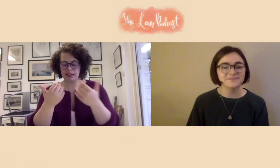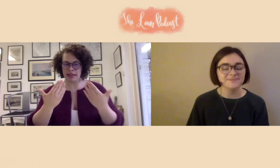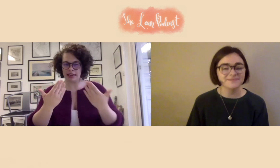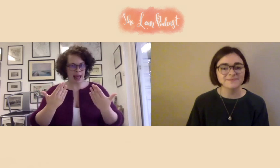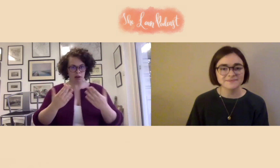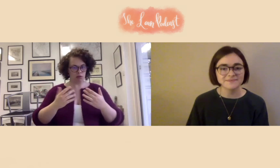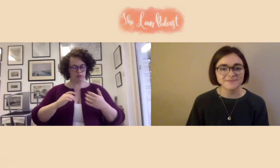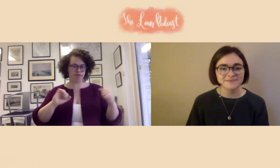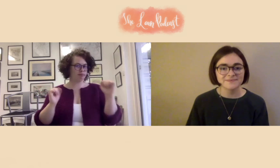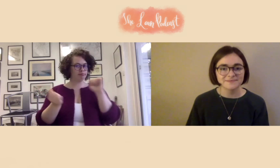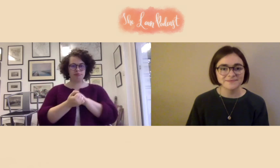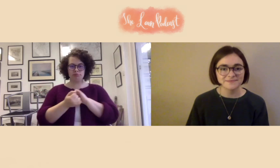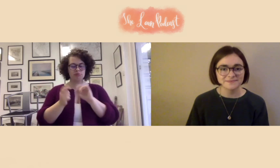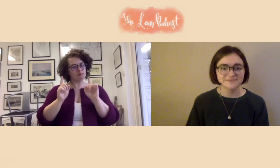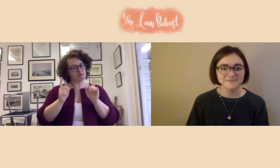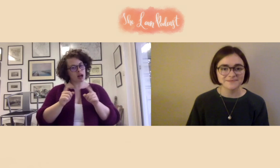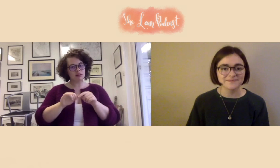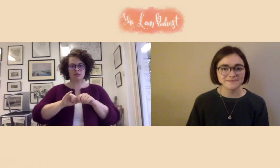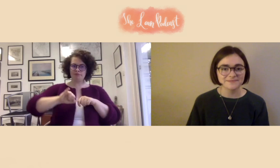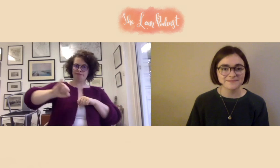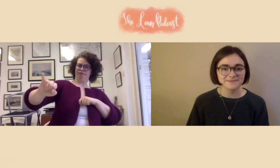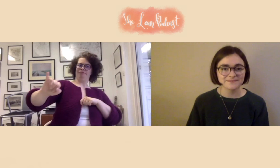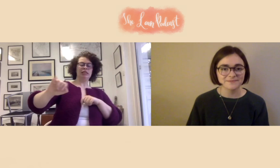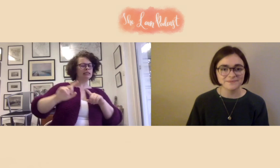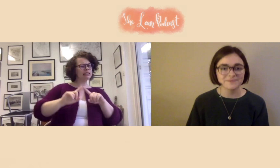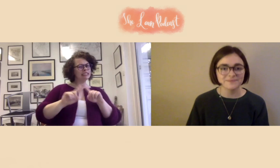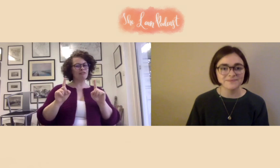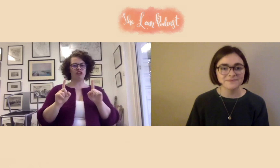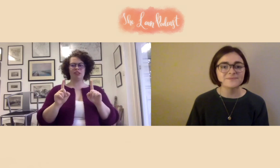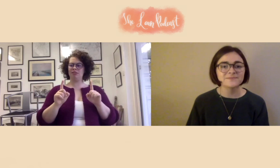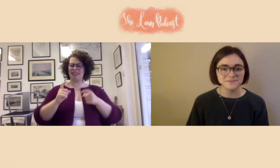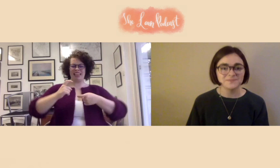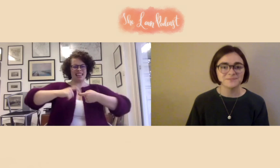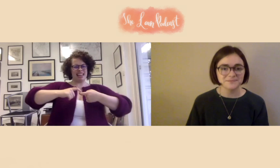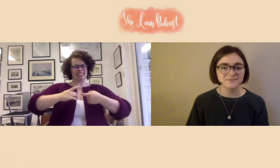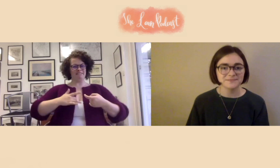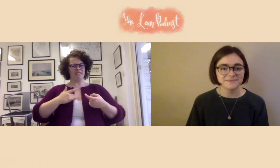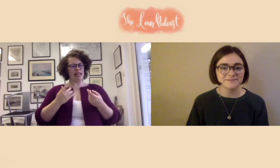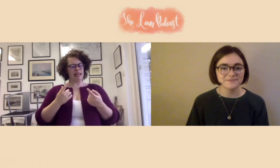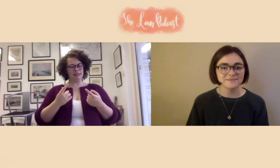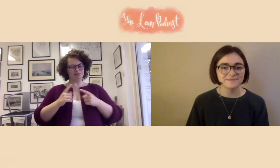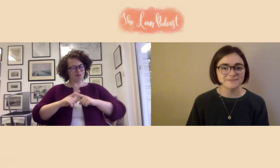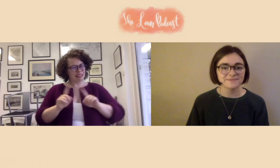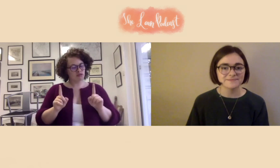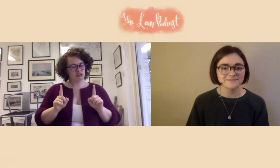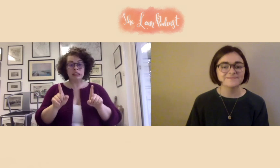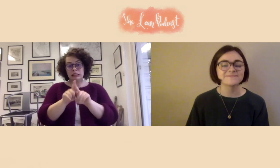but obviously now that's not possible anymore. And it's a very different connection to the individual, right?